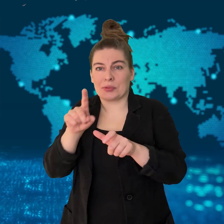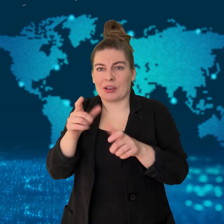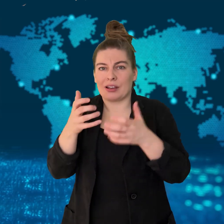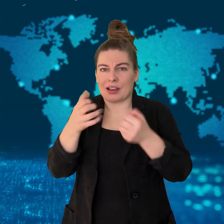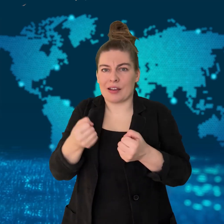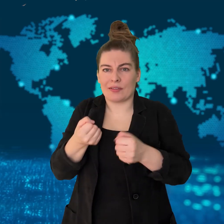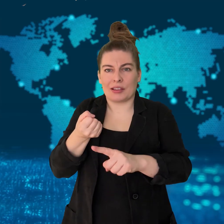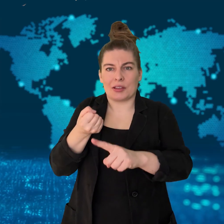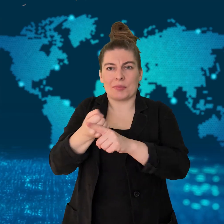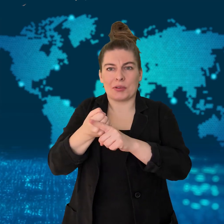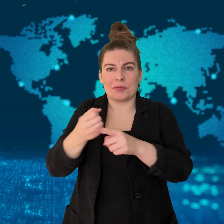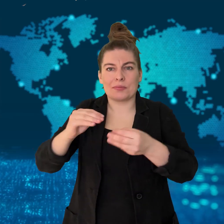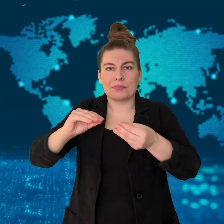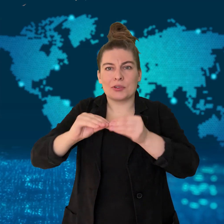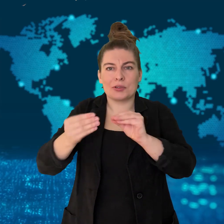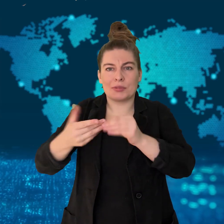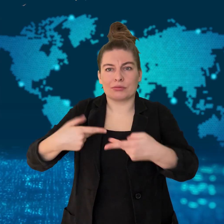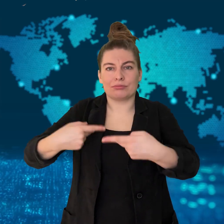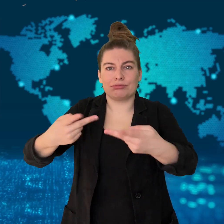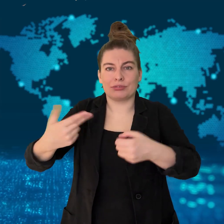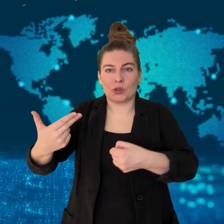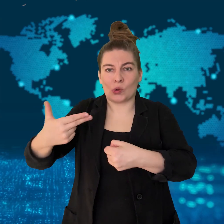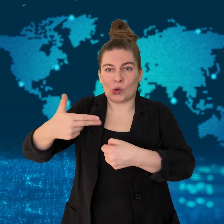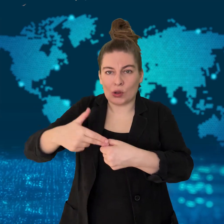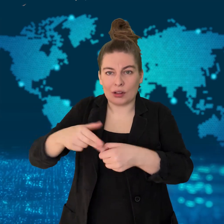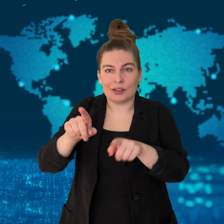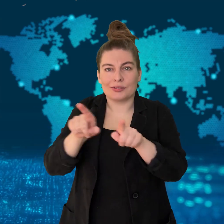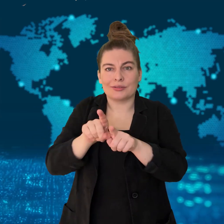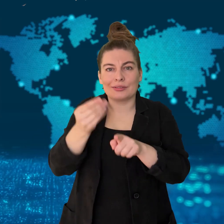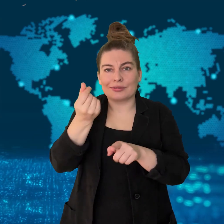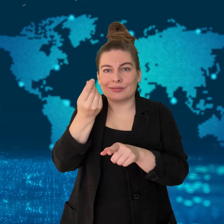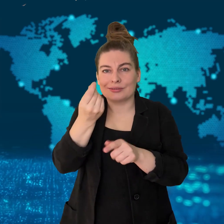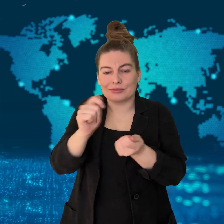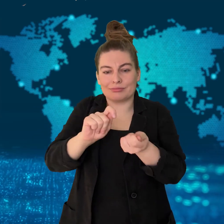China and India have been purchasing discounted oil from